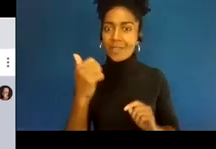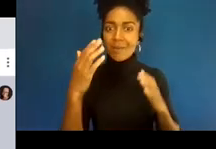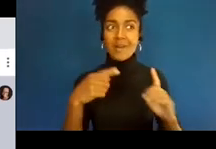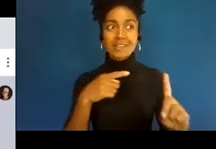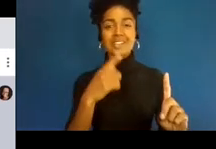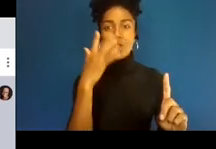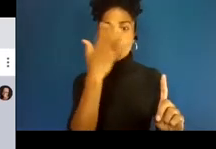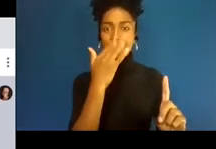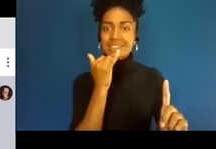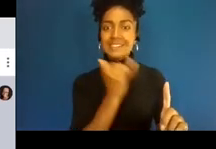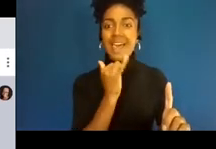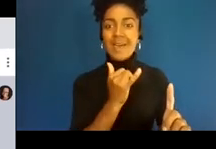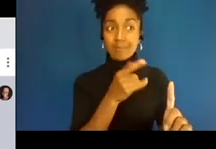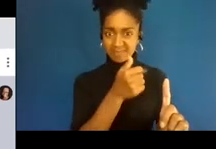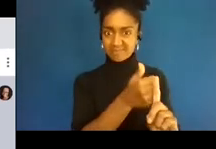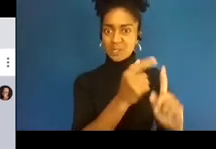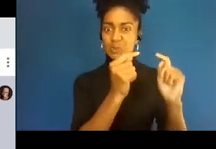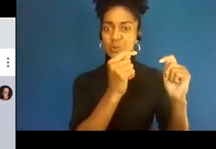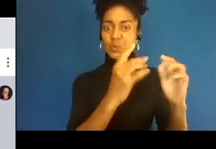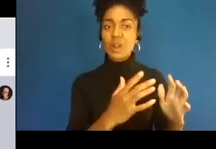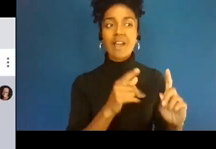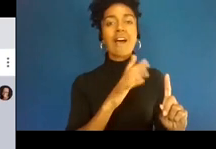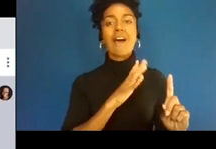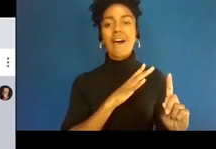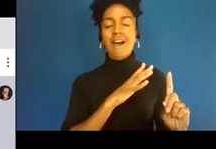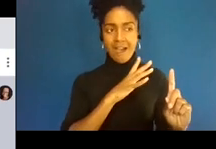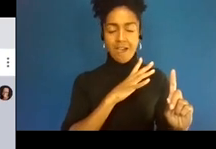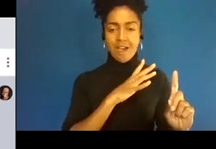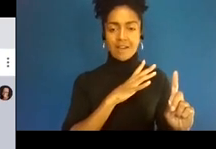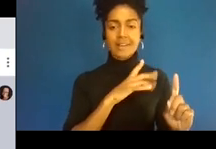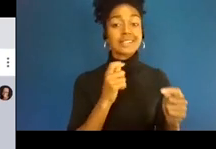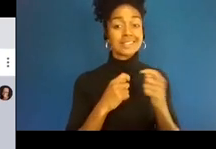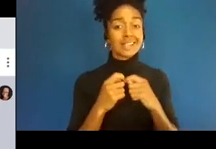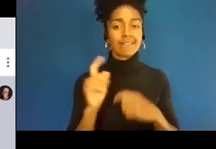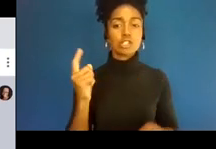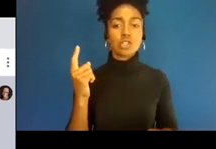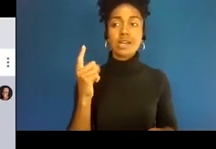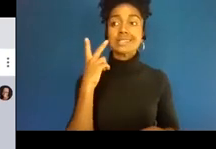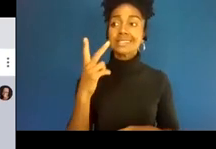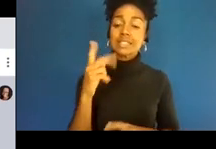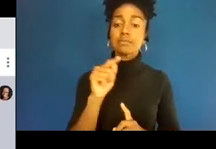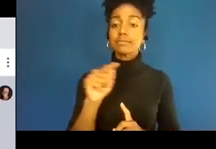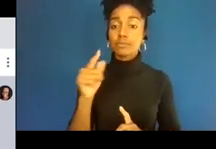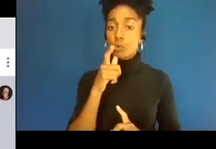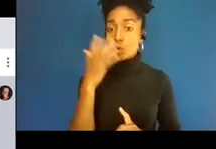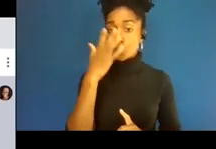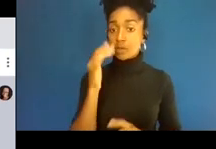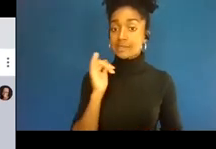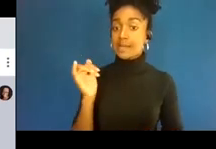rather than only seeing those who look like you being helped and supported.